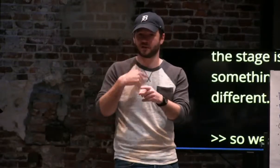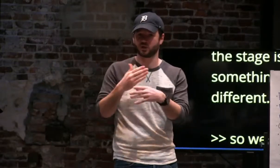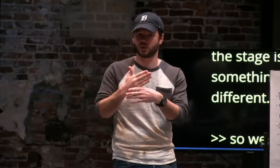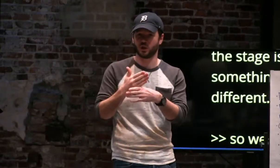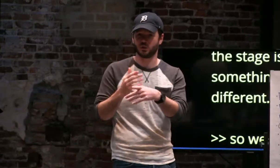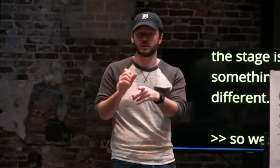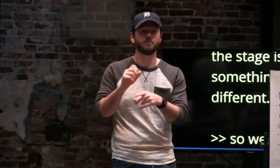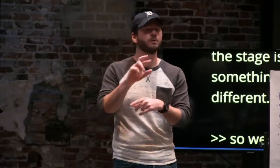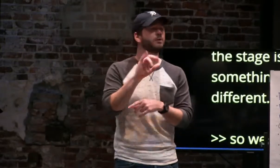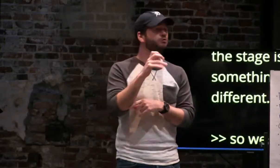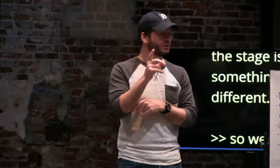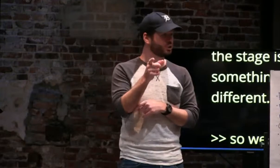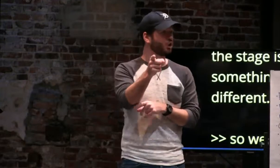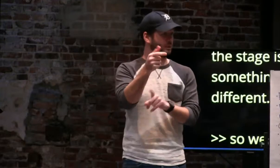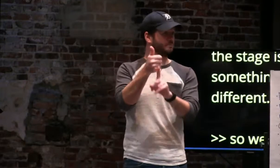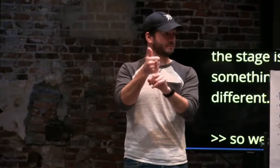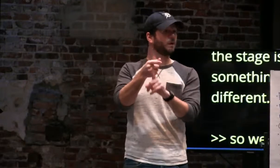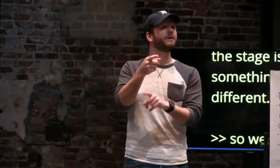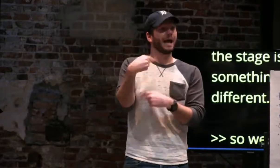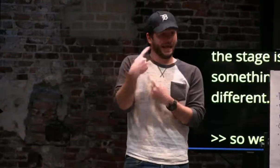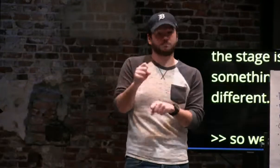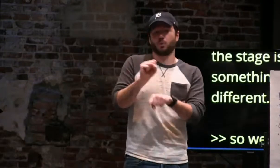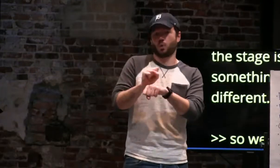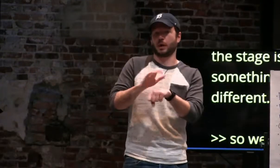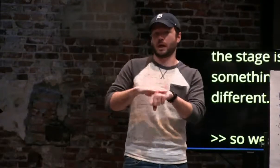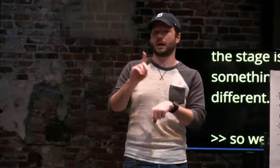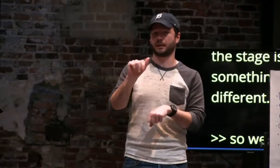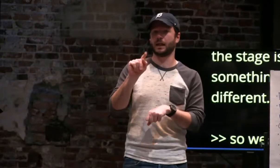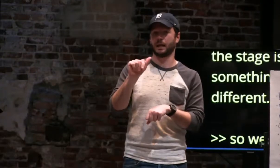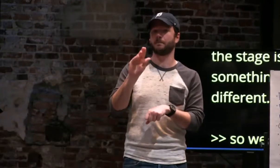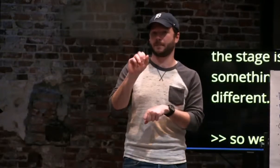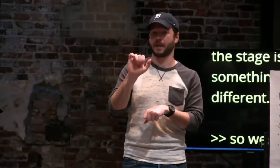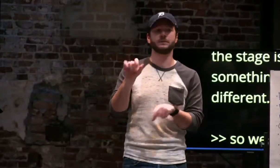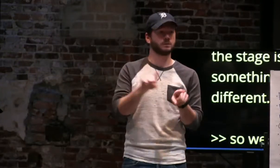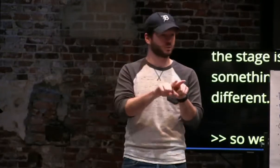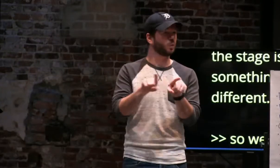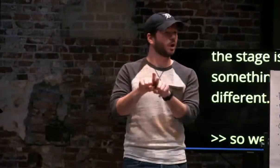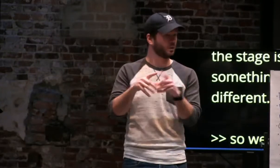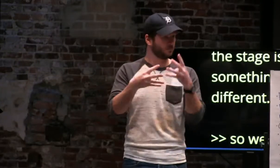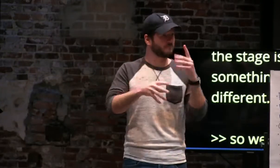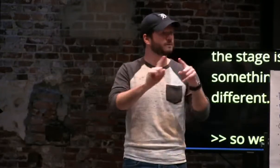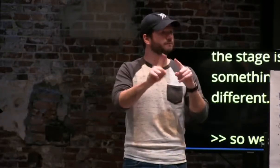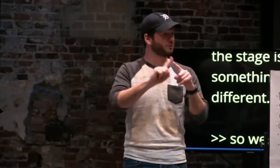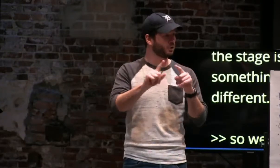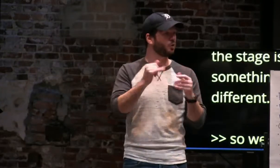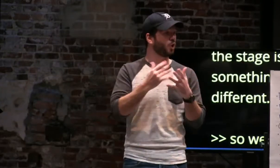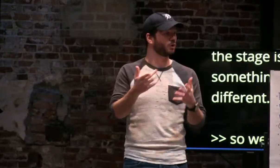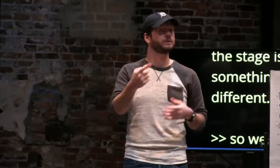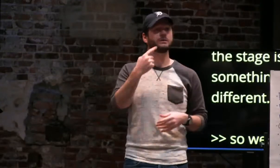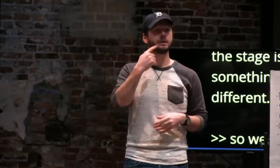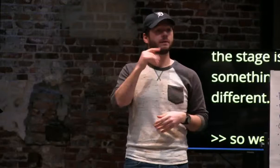And Rachel, do you mind sharing about that Richard? Okay, 'cause I know Rich has been working on that database as well.